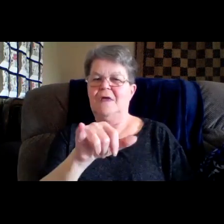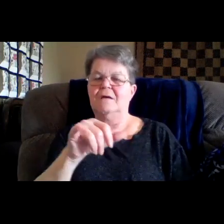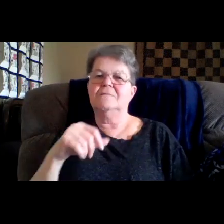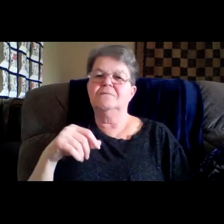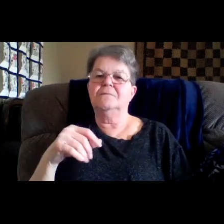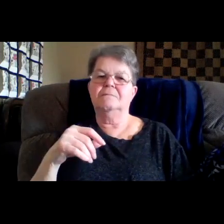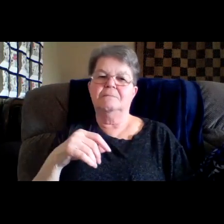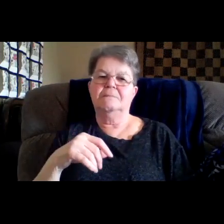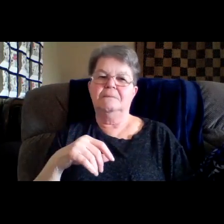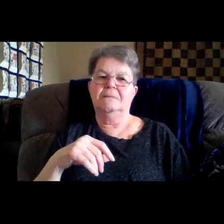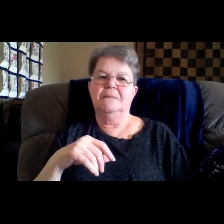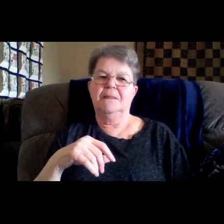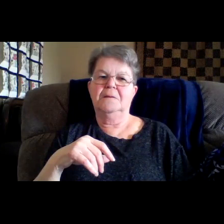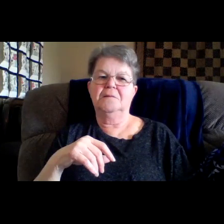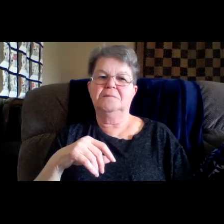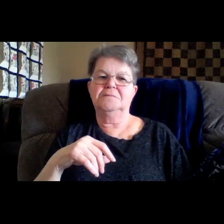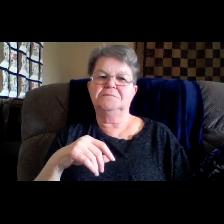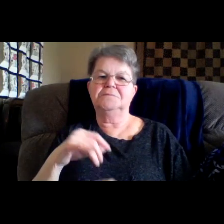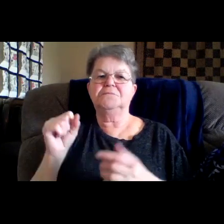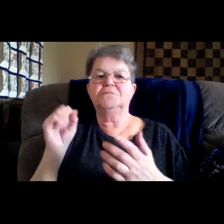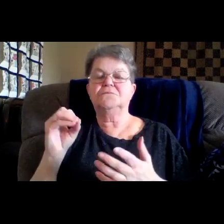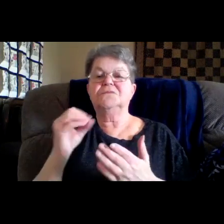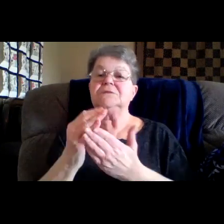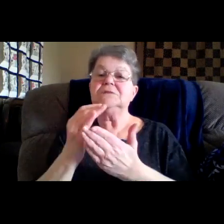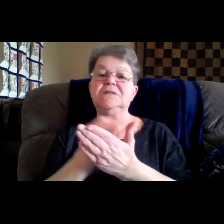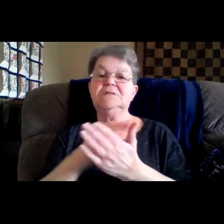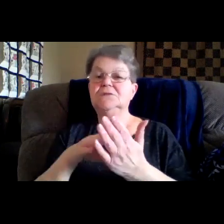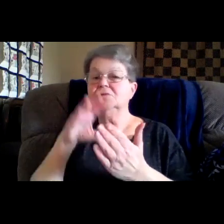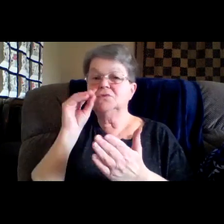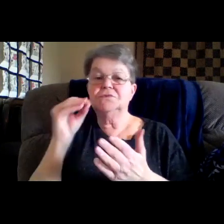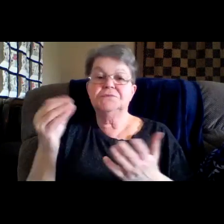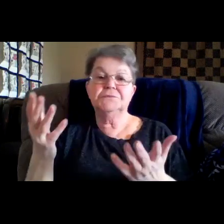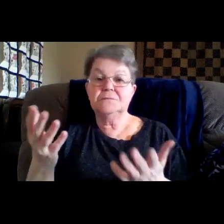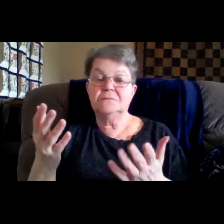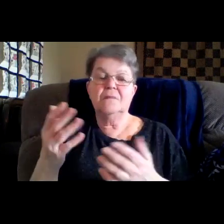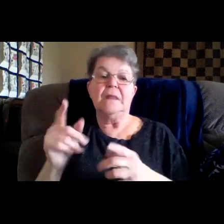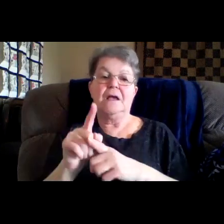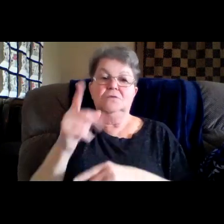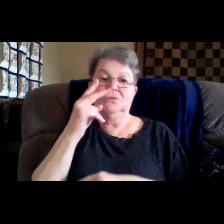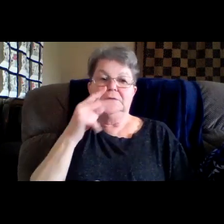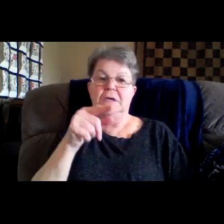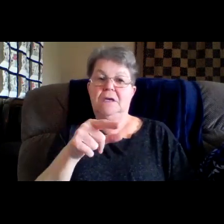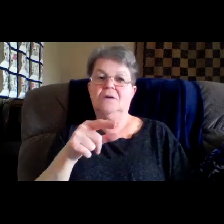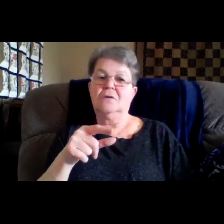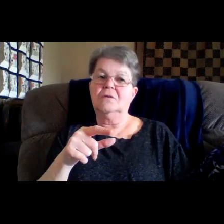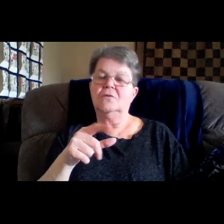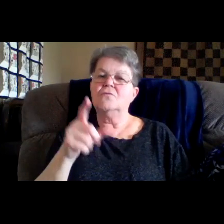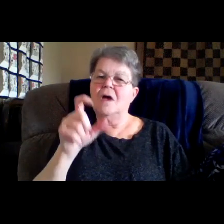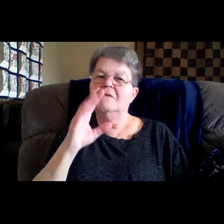Next slide. So some lessons learned. As you've seen here, you have to talk about guardianship